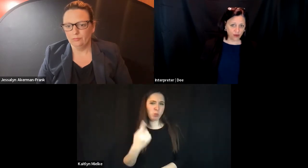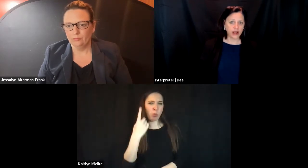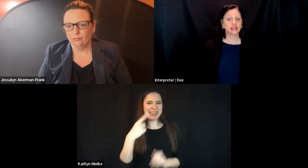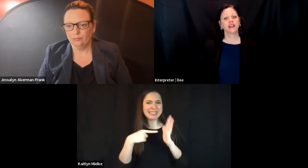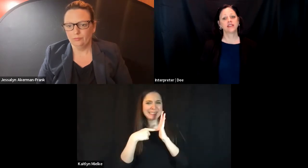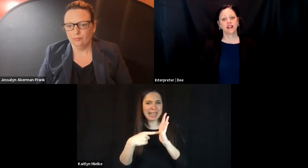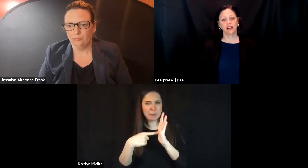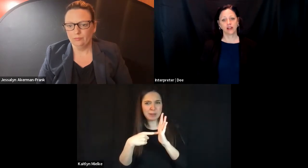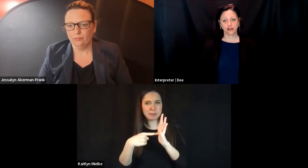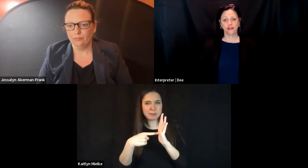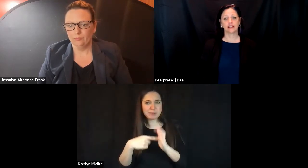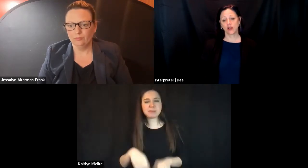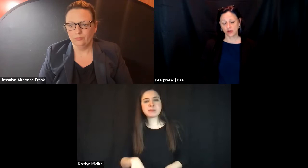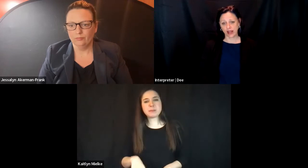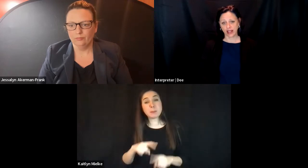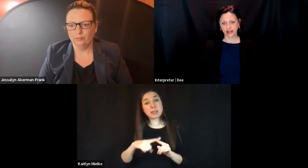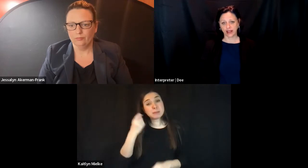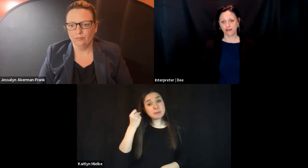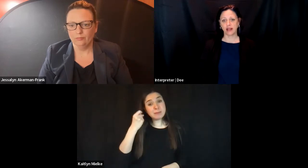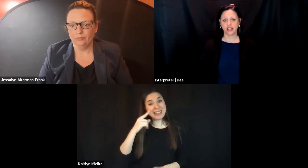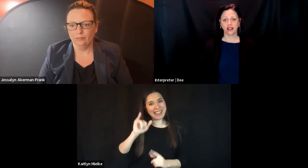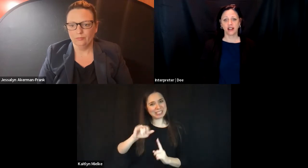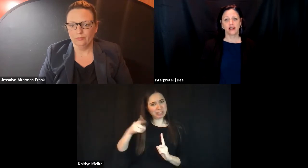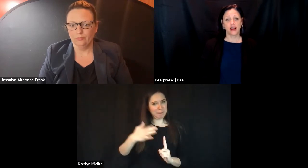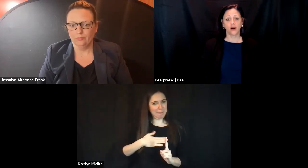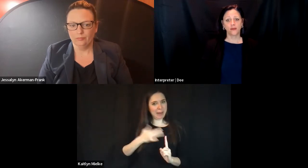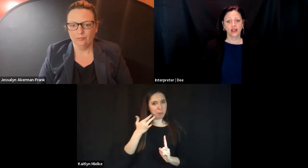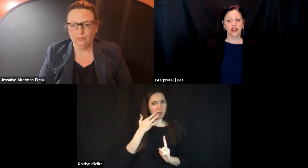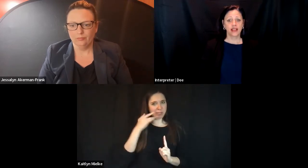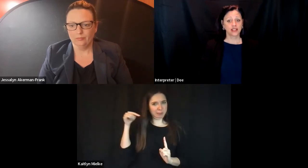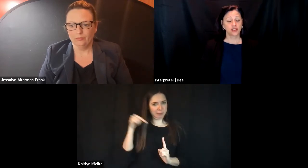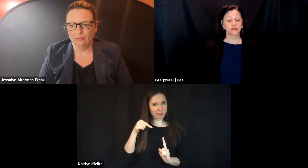Often time I might miss the first couple things because I'm really trying to track if I see a person, I'm